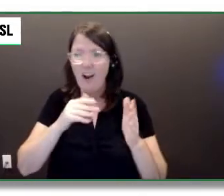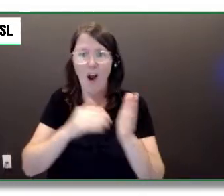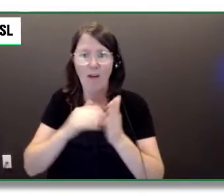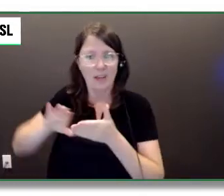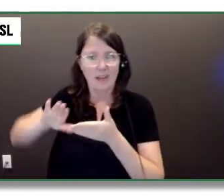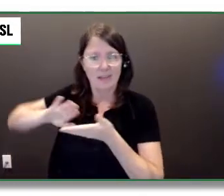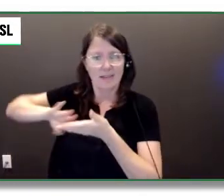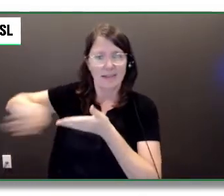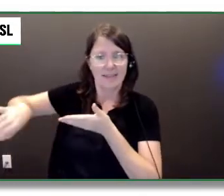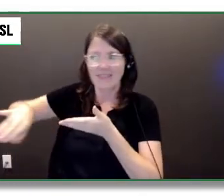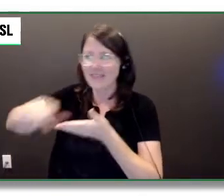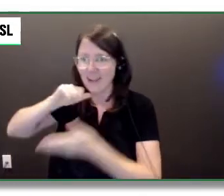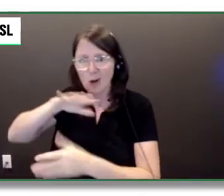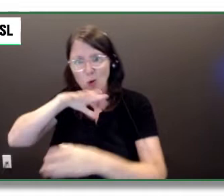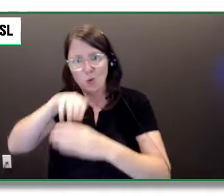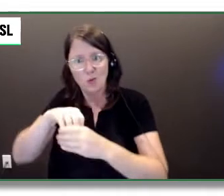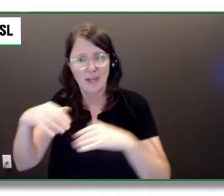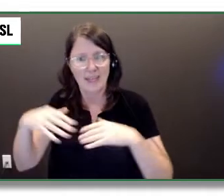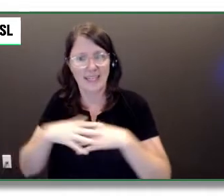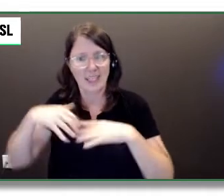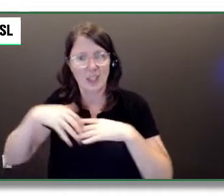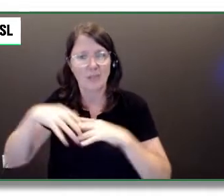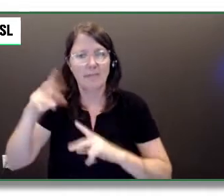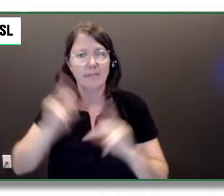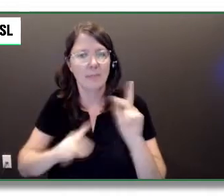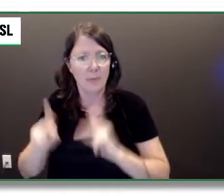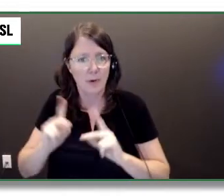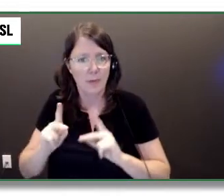accessibility has to include talking about decolonizing